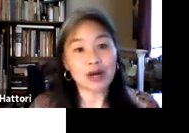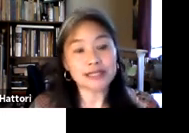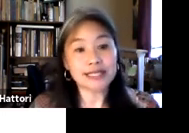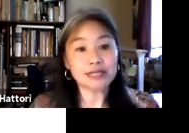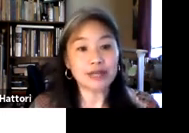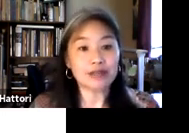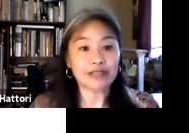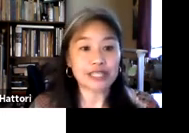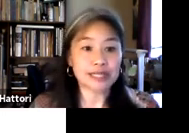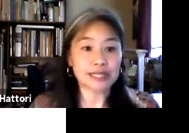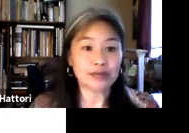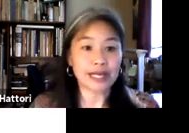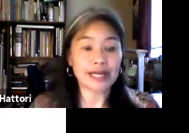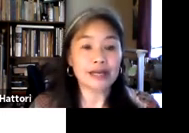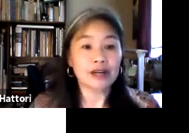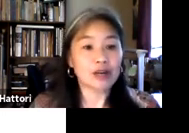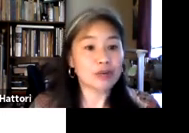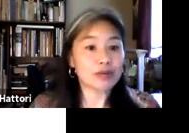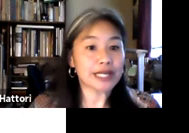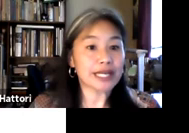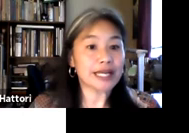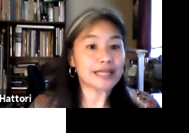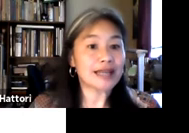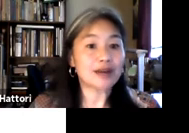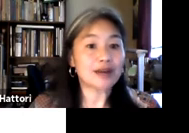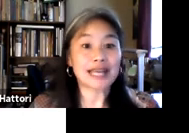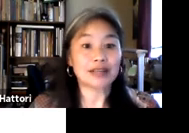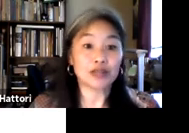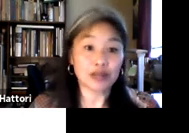even though they were also fighting with the axis. ours.